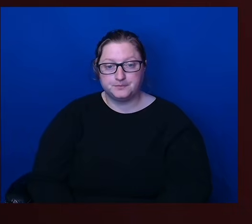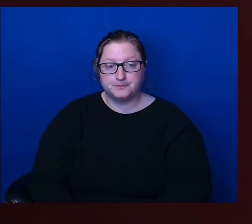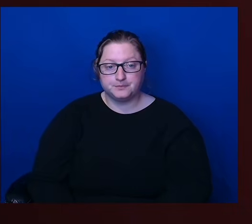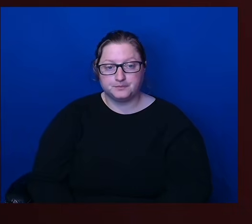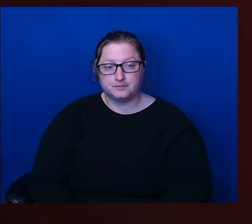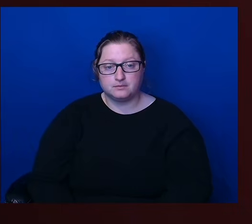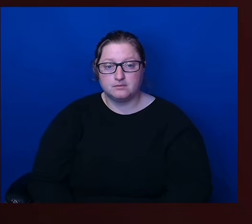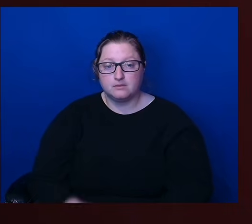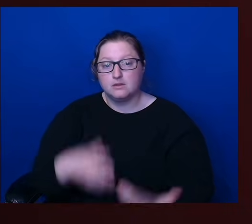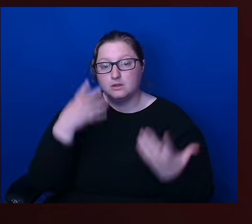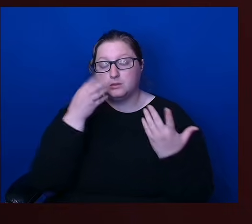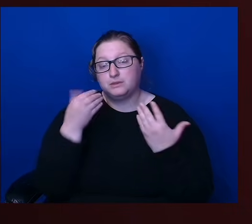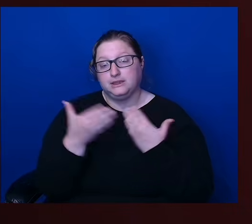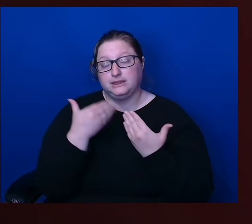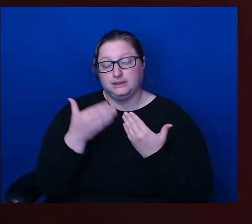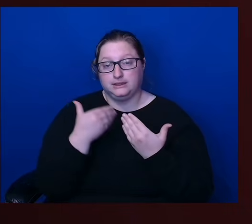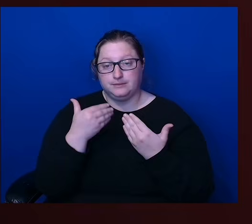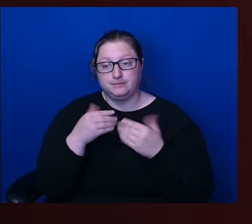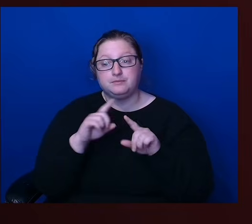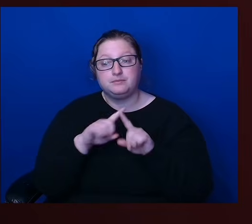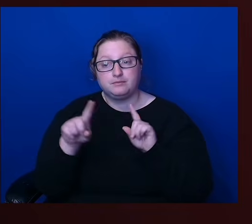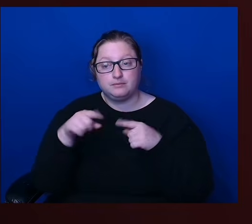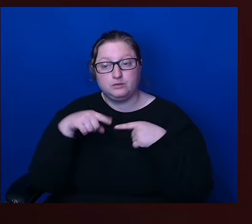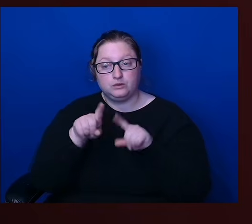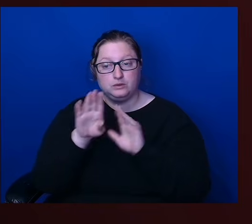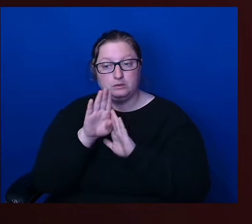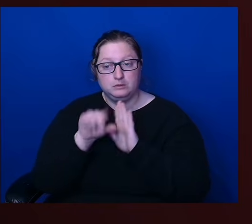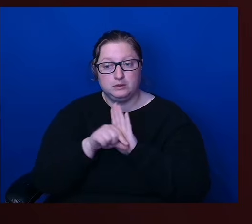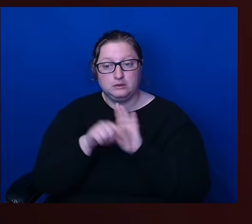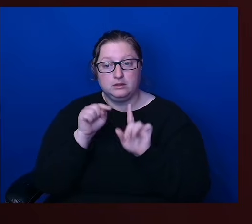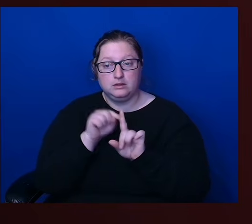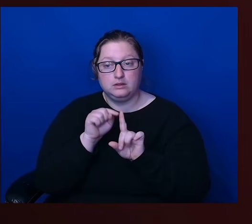Now, behind the scenes, this is actually vectorizing,